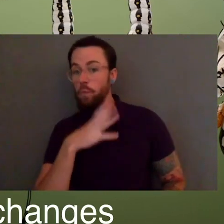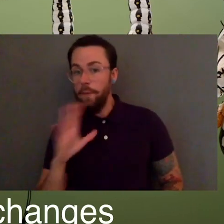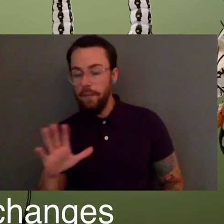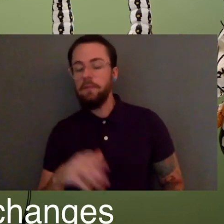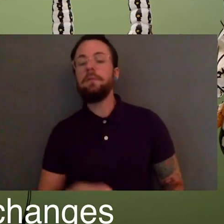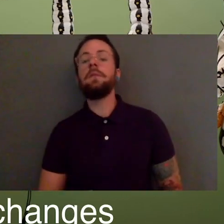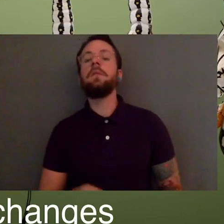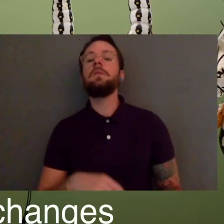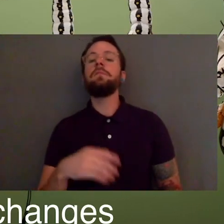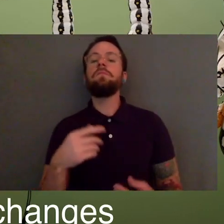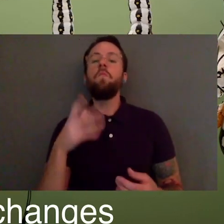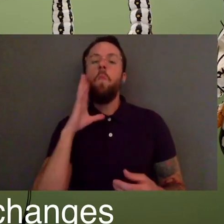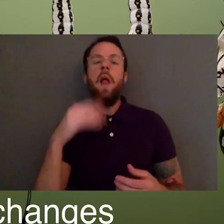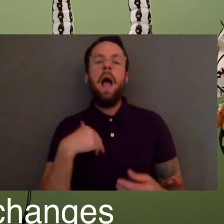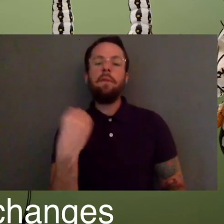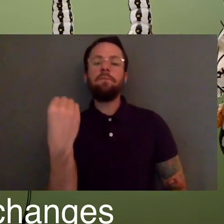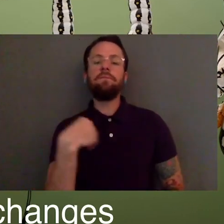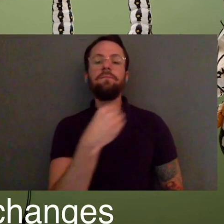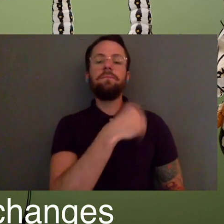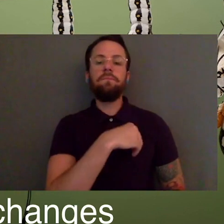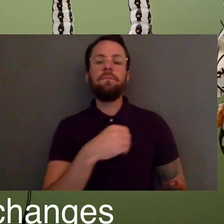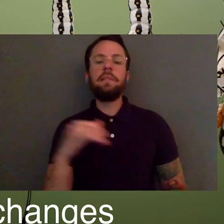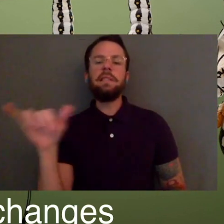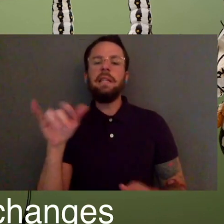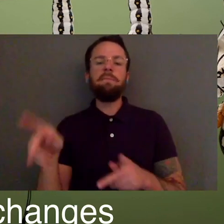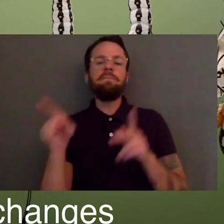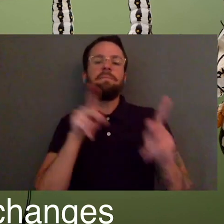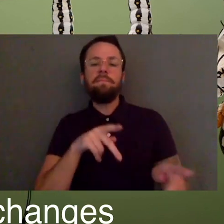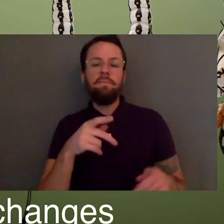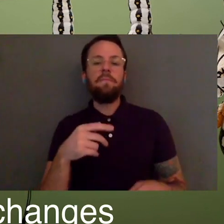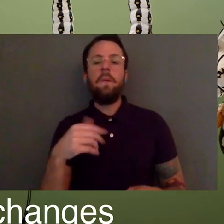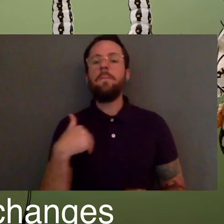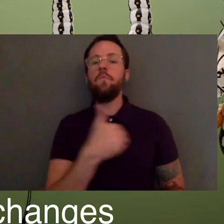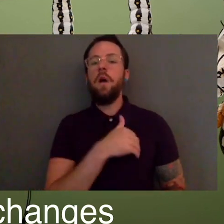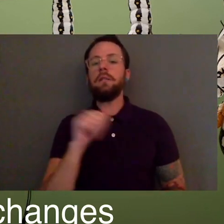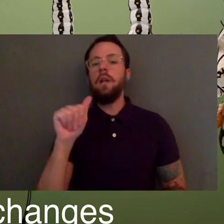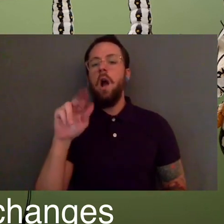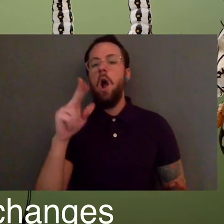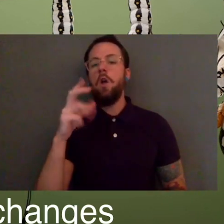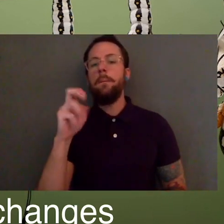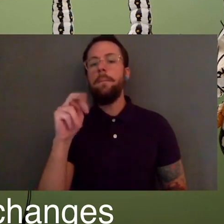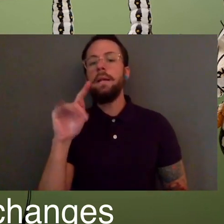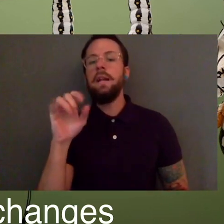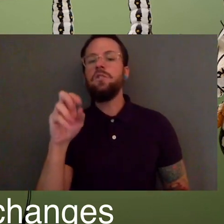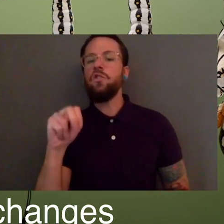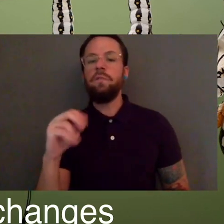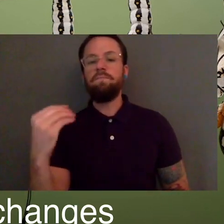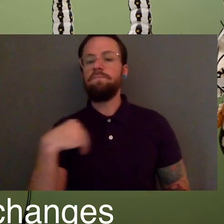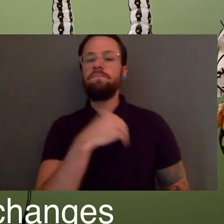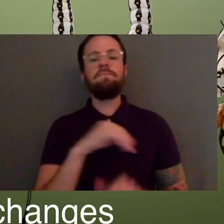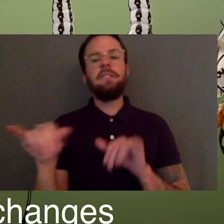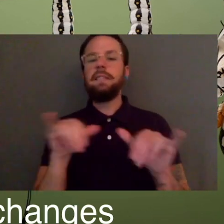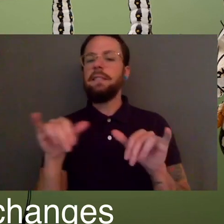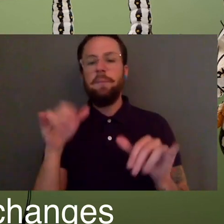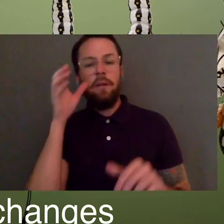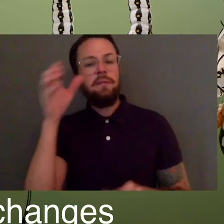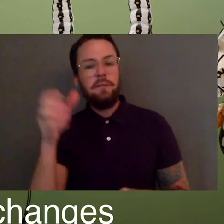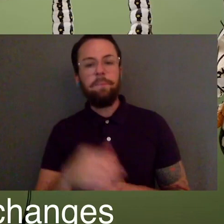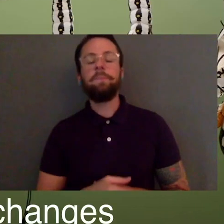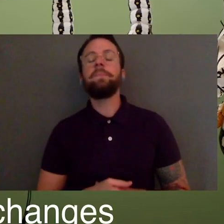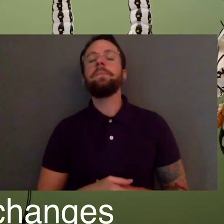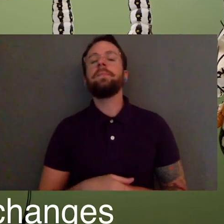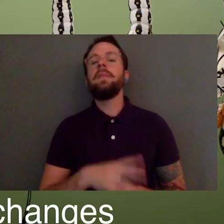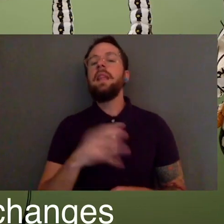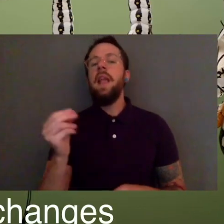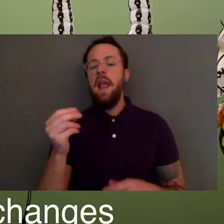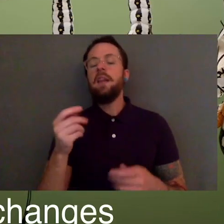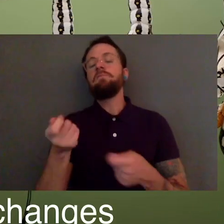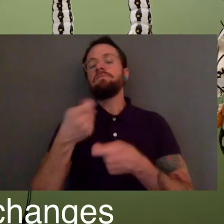Transpeople men to women, will have breast augmentation surgery which is sort of the